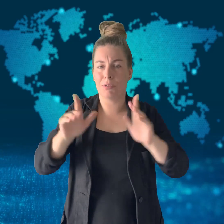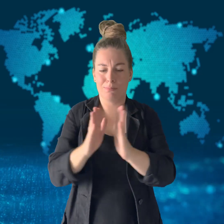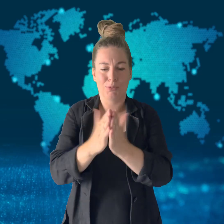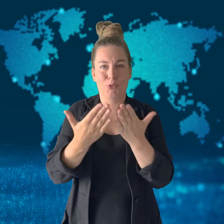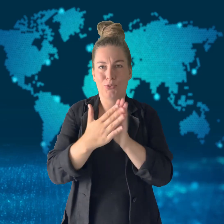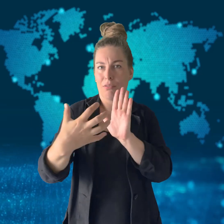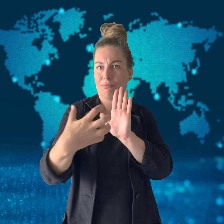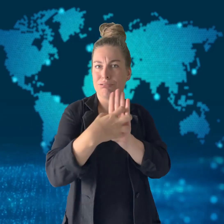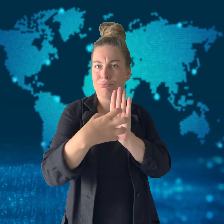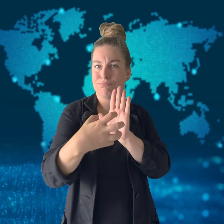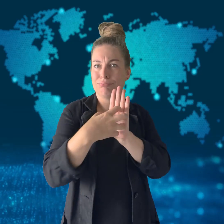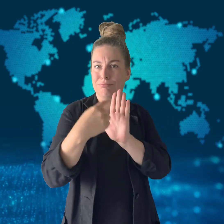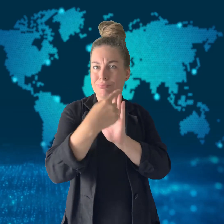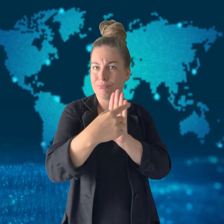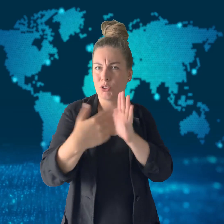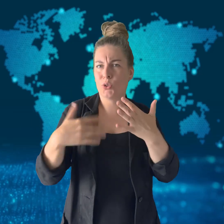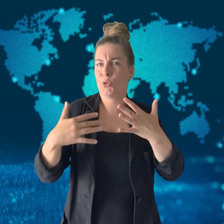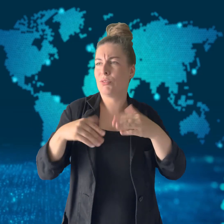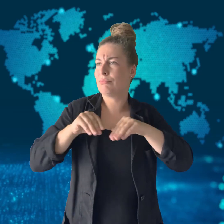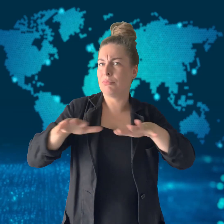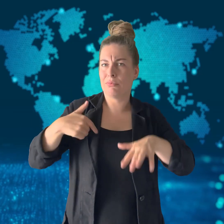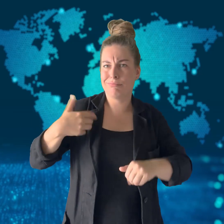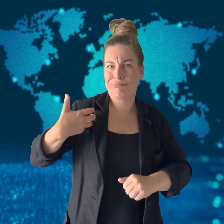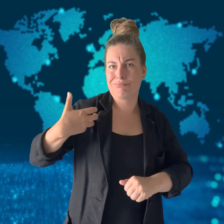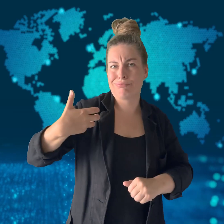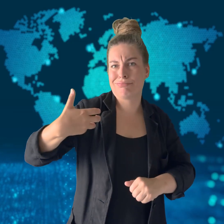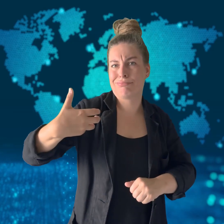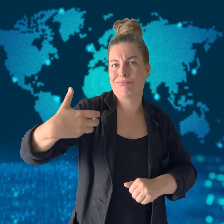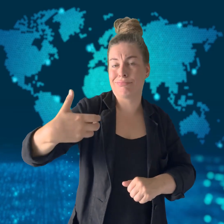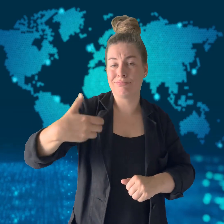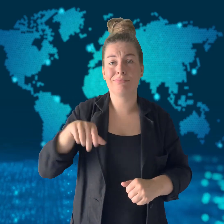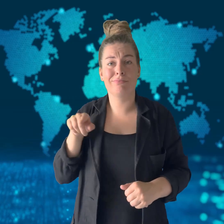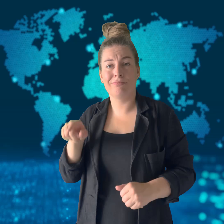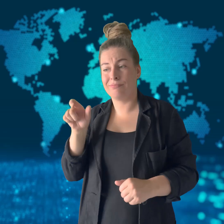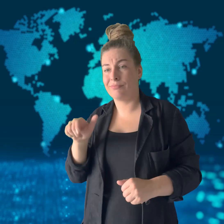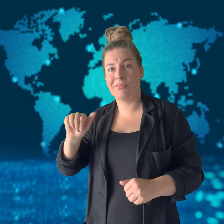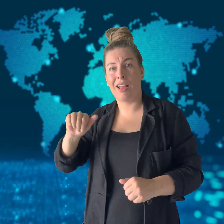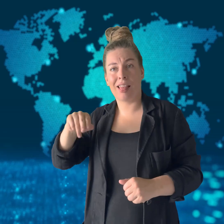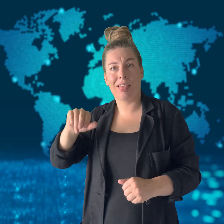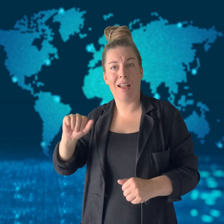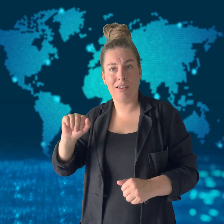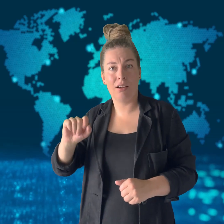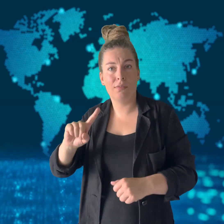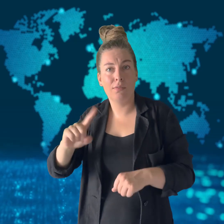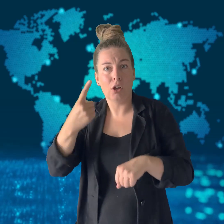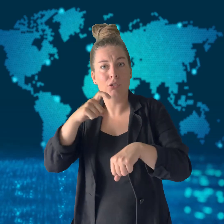and was on the cover of magazines, famed for her riches.